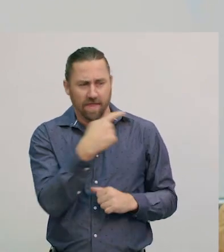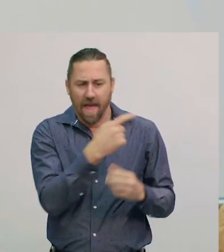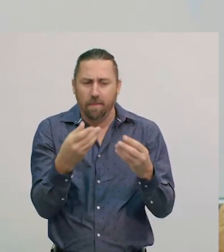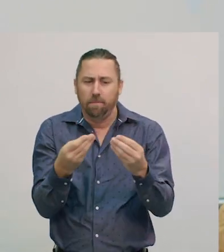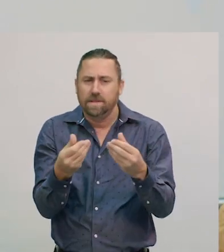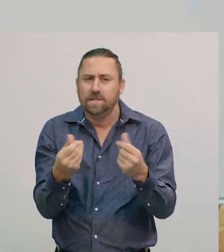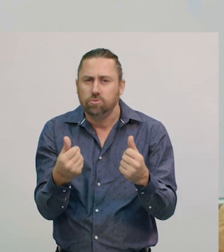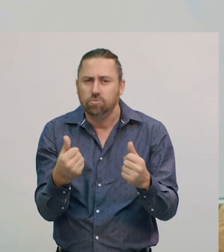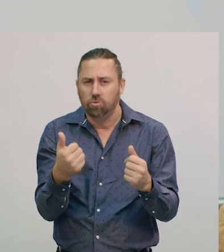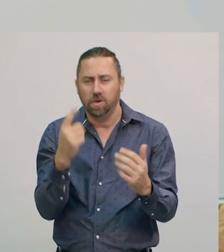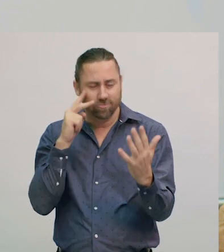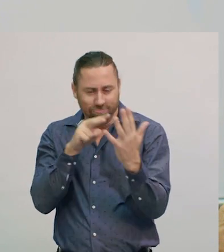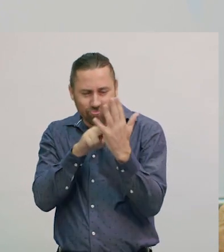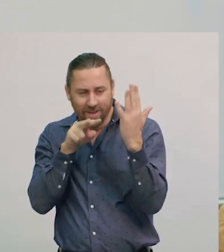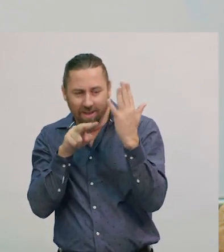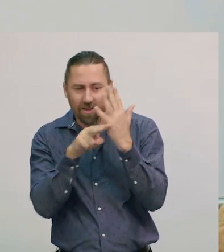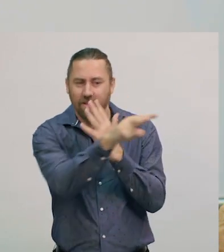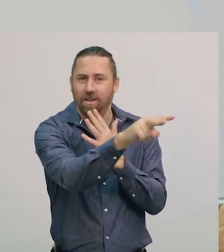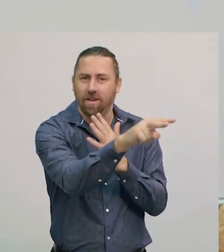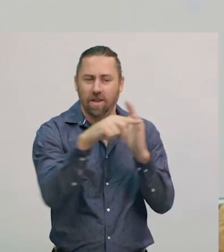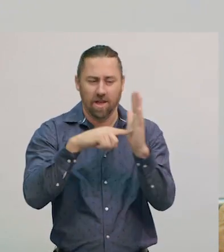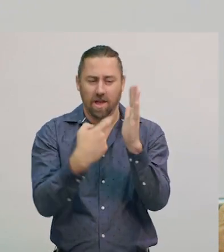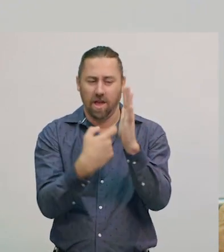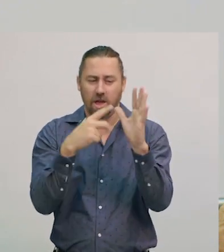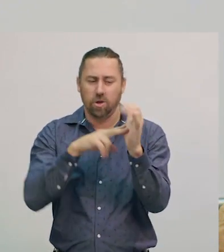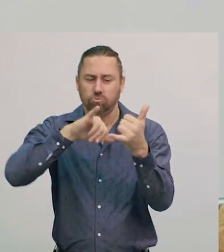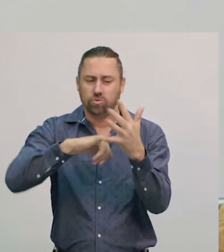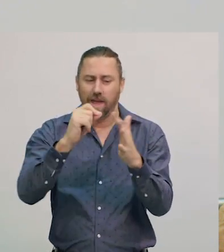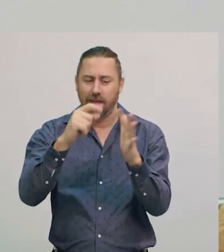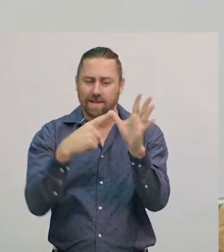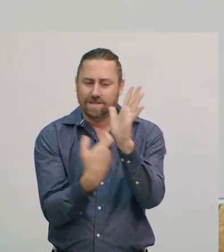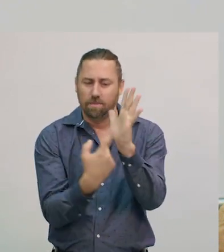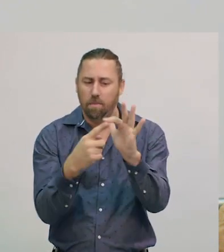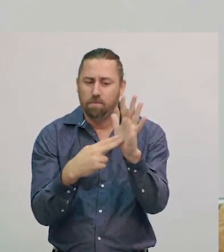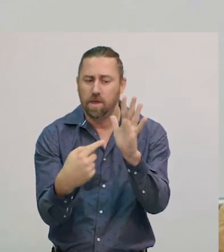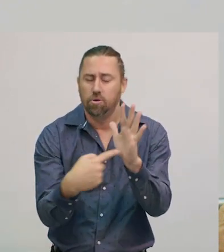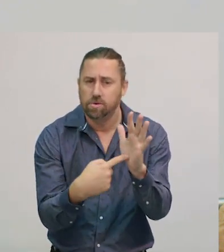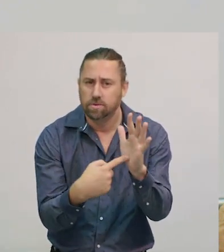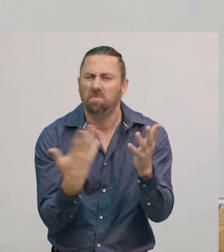We say it’s transparent. Does your house have some glass windows?